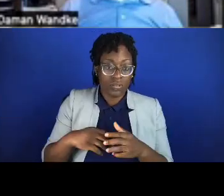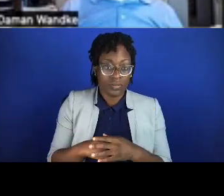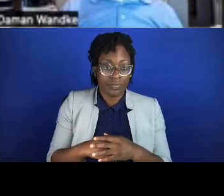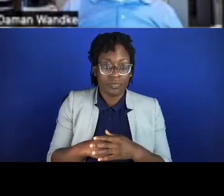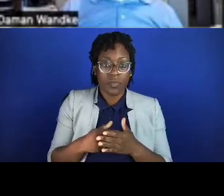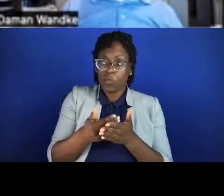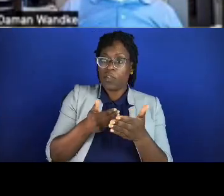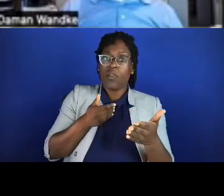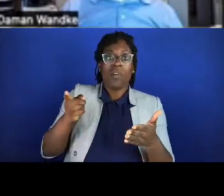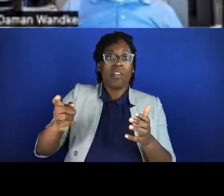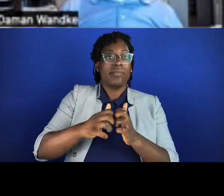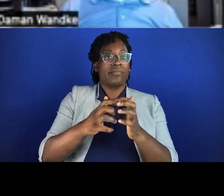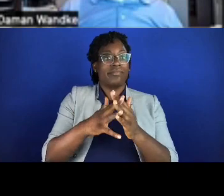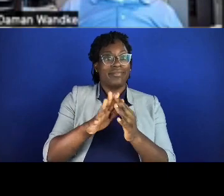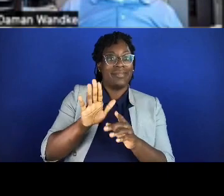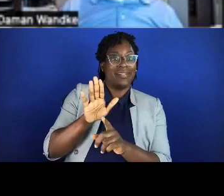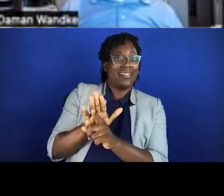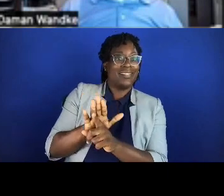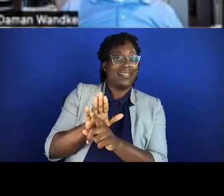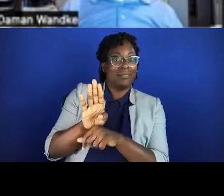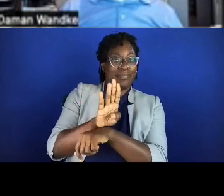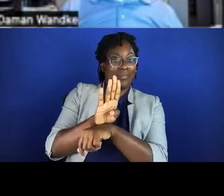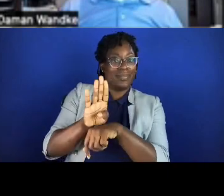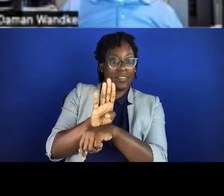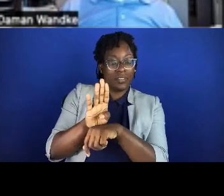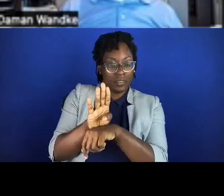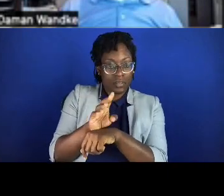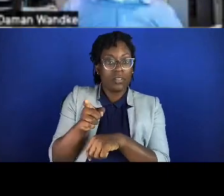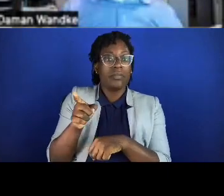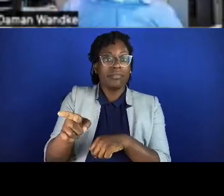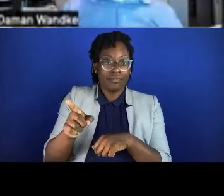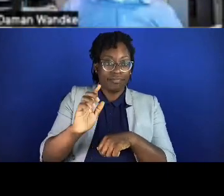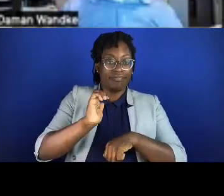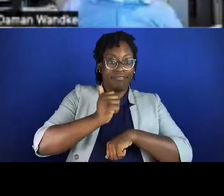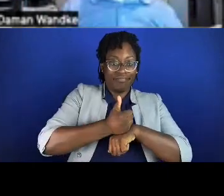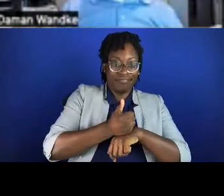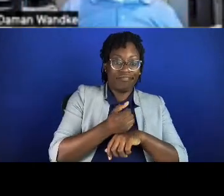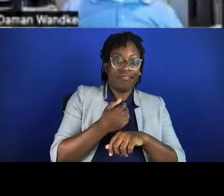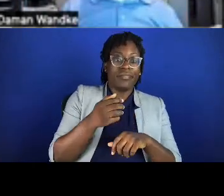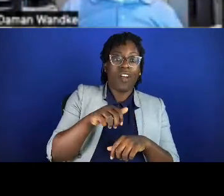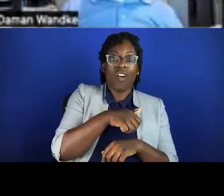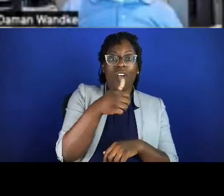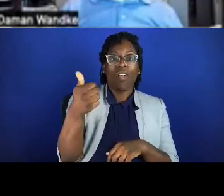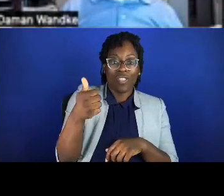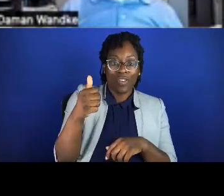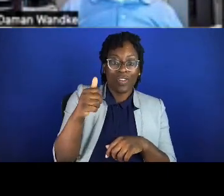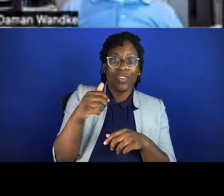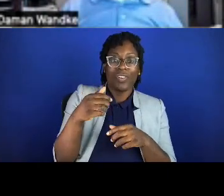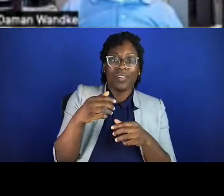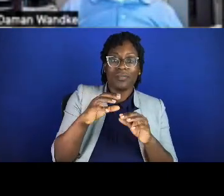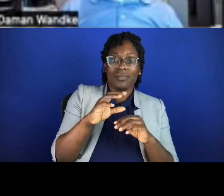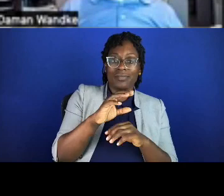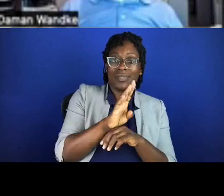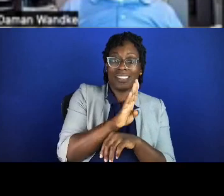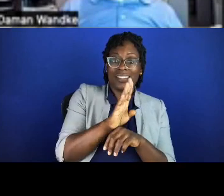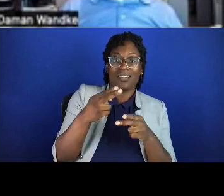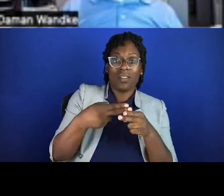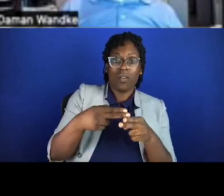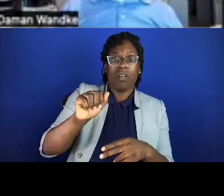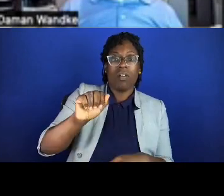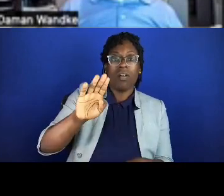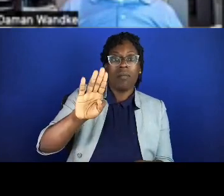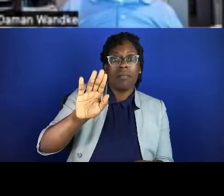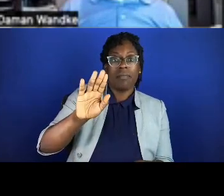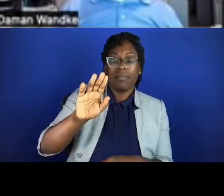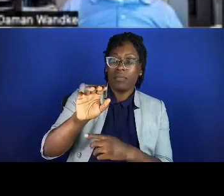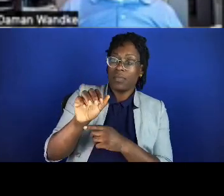Before launching Wandke Consulting, Daman founded and developed AbiliTrek, a search